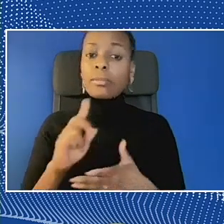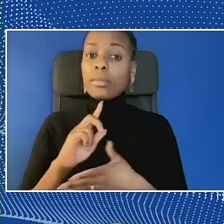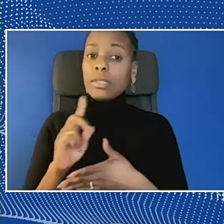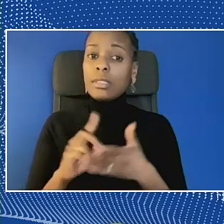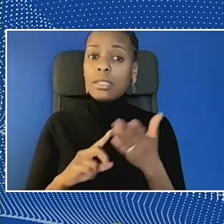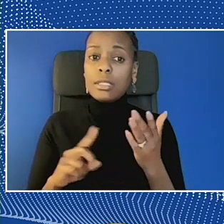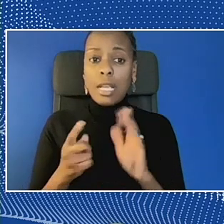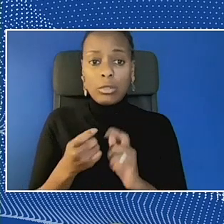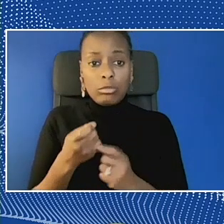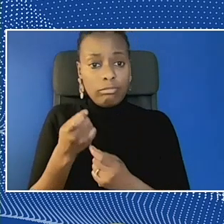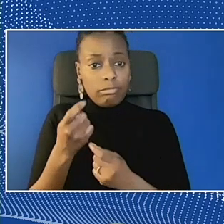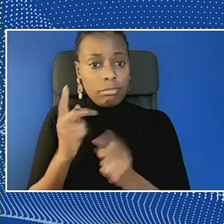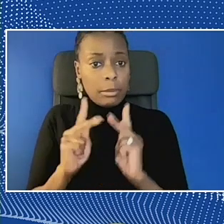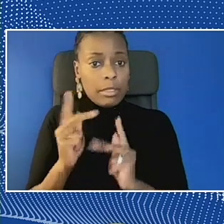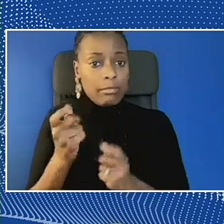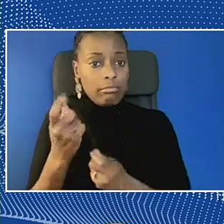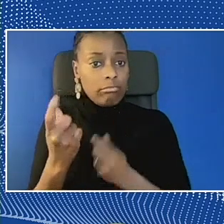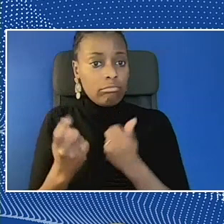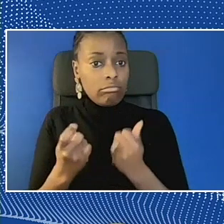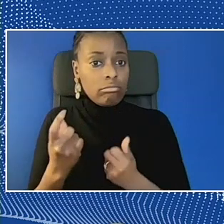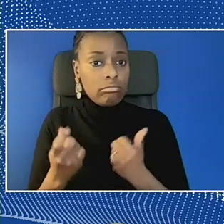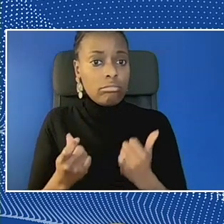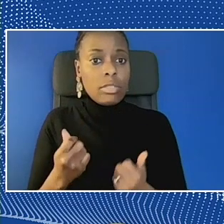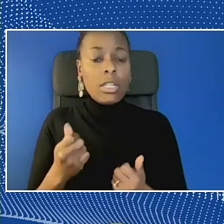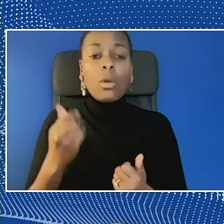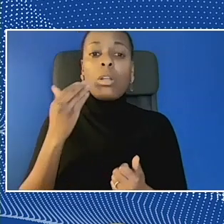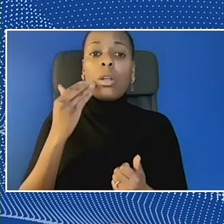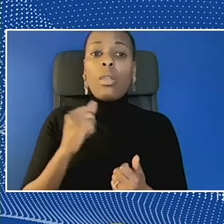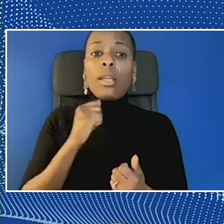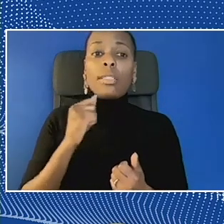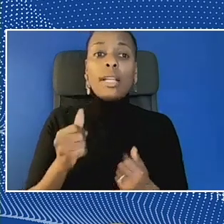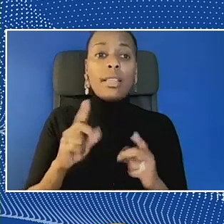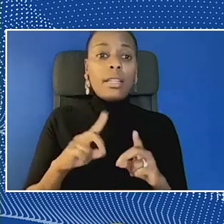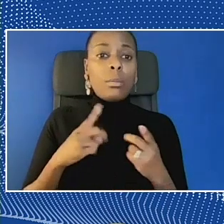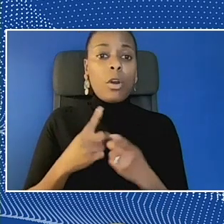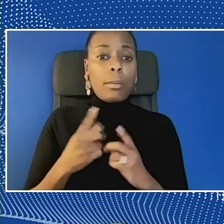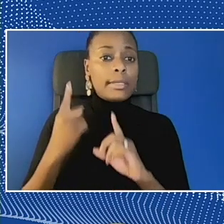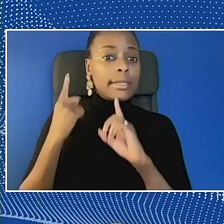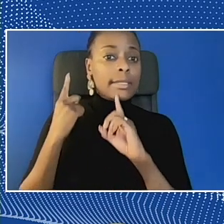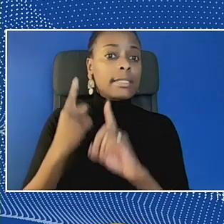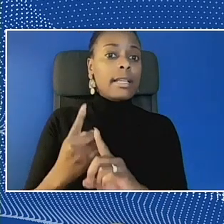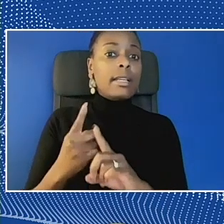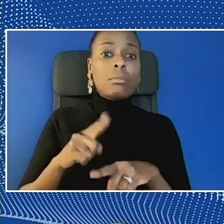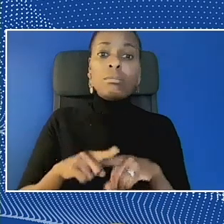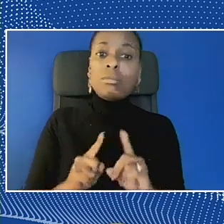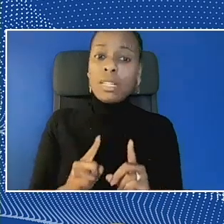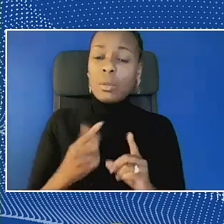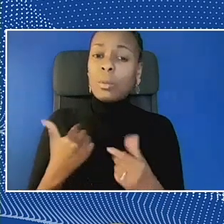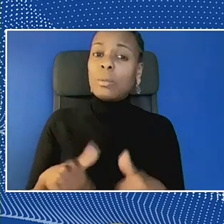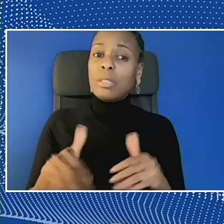out. We know that that is not the Department's intent, and I cannot tell you how important it is for the Department to